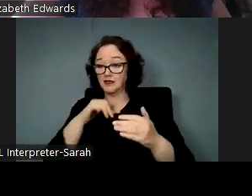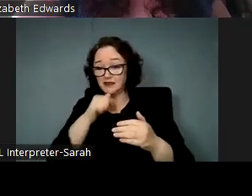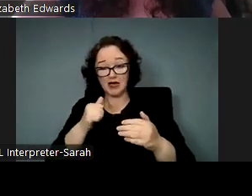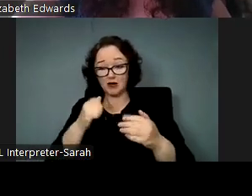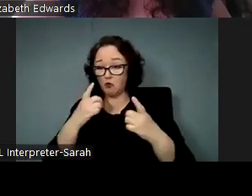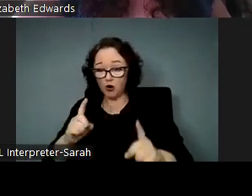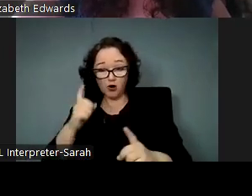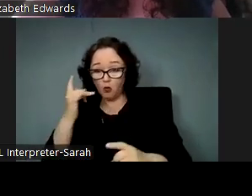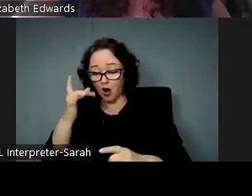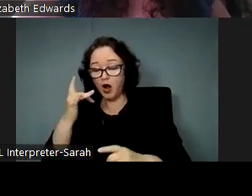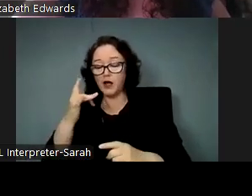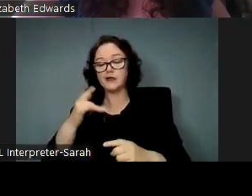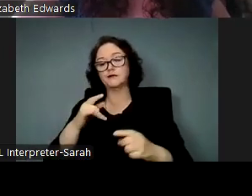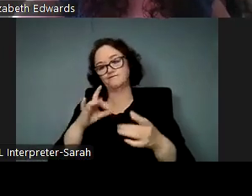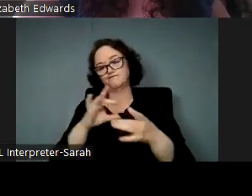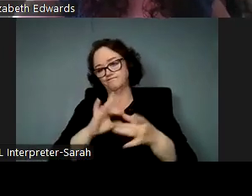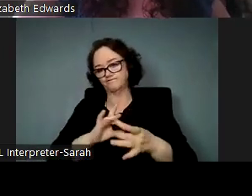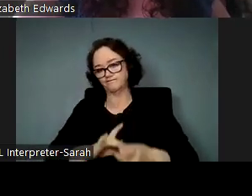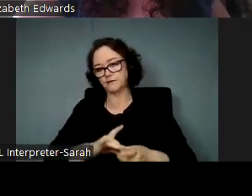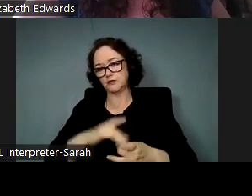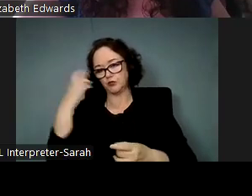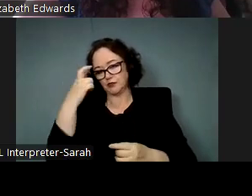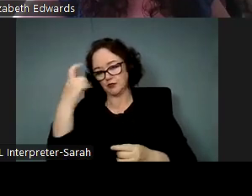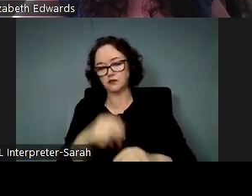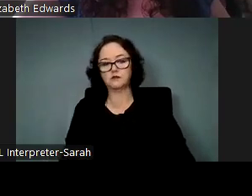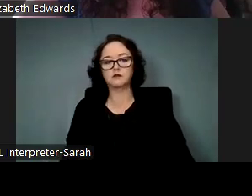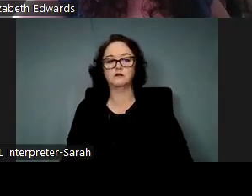so, like I said before, the common area for disliked limits,